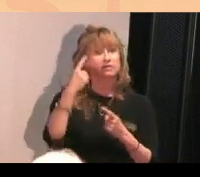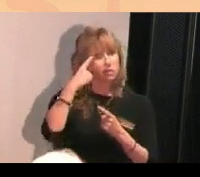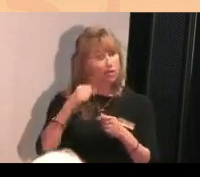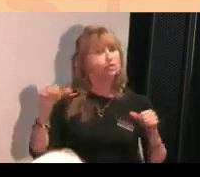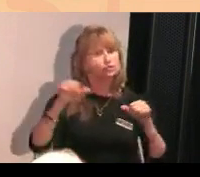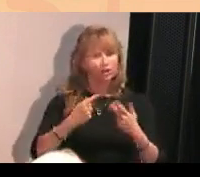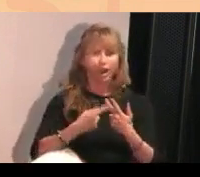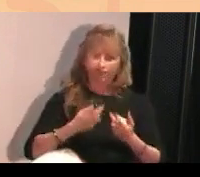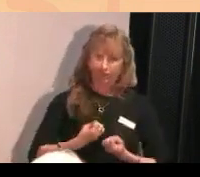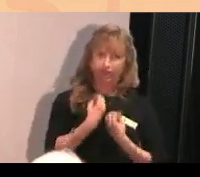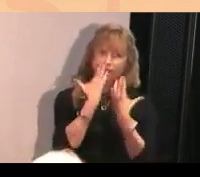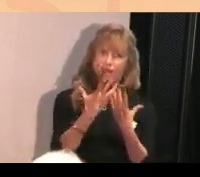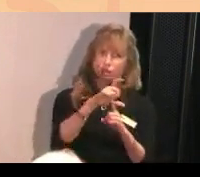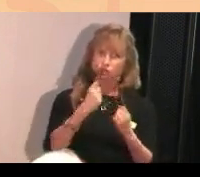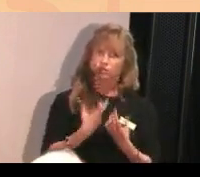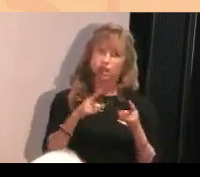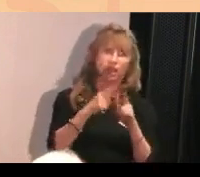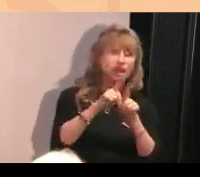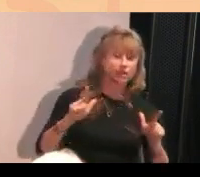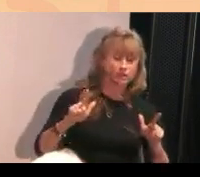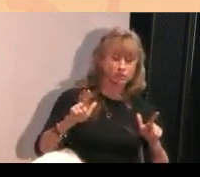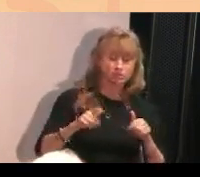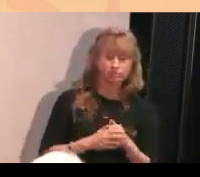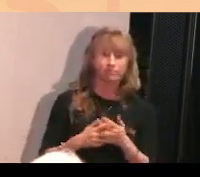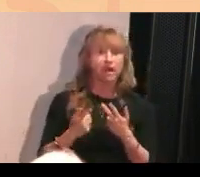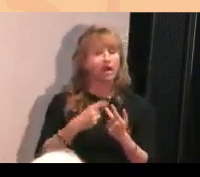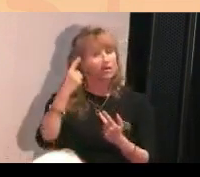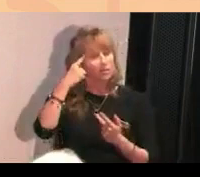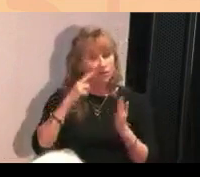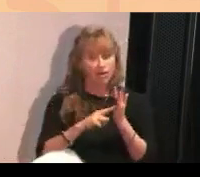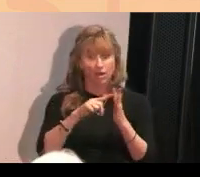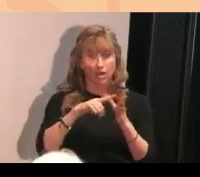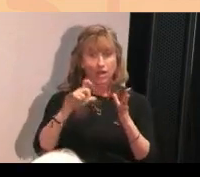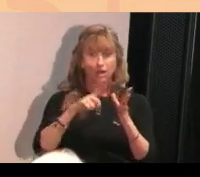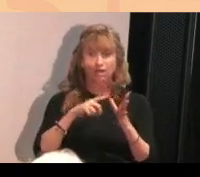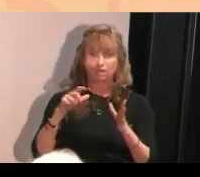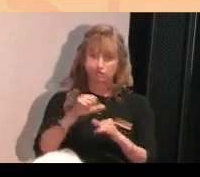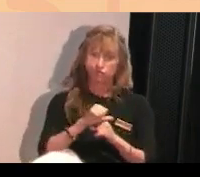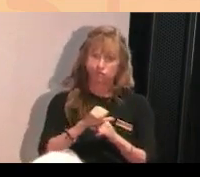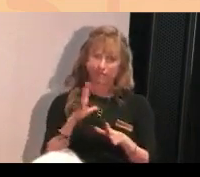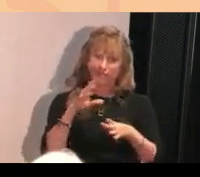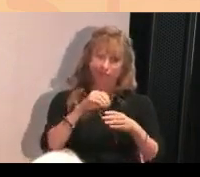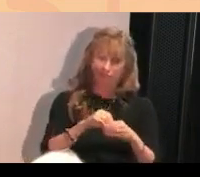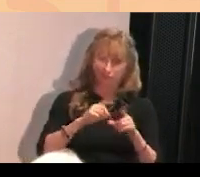some forums said that a NIACA should cover the diverse practices and cultures of the many First